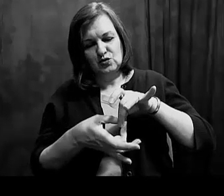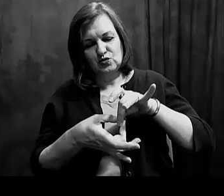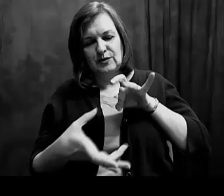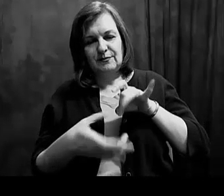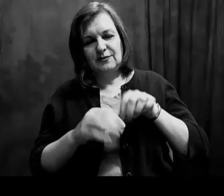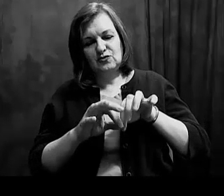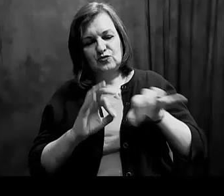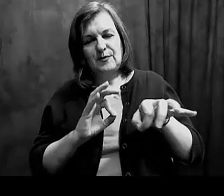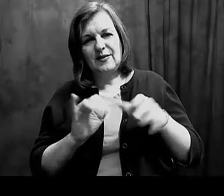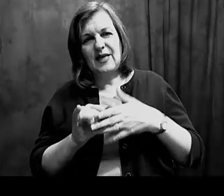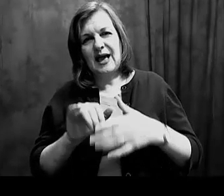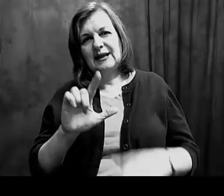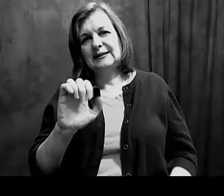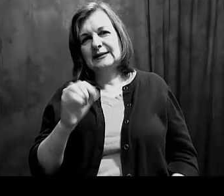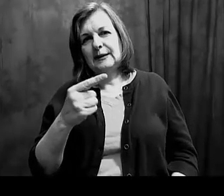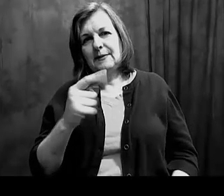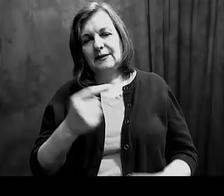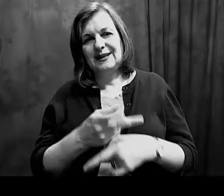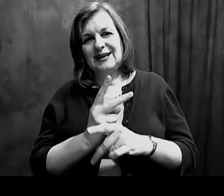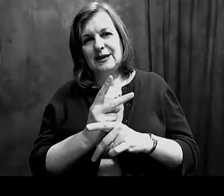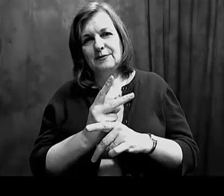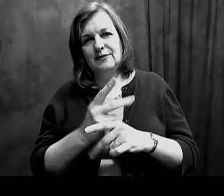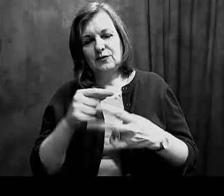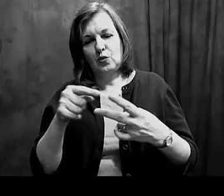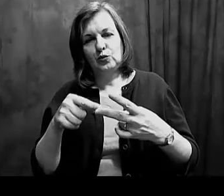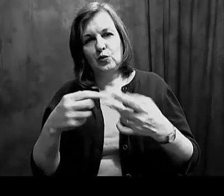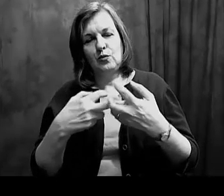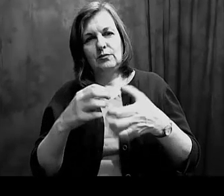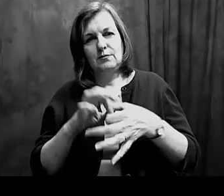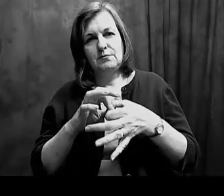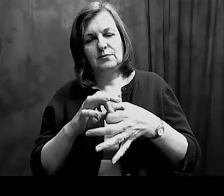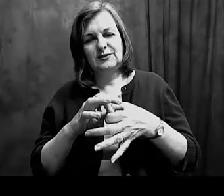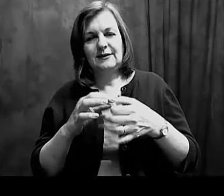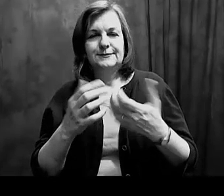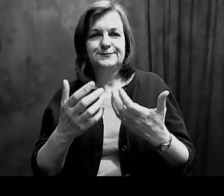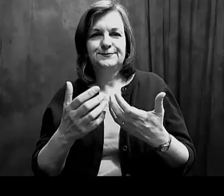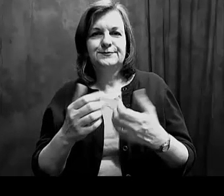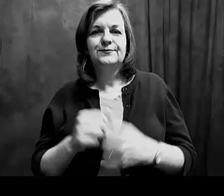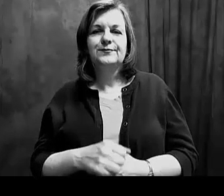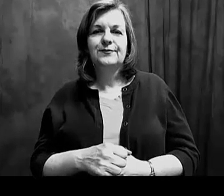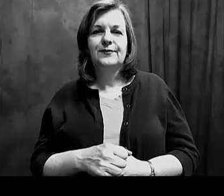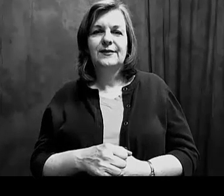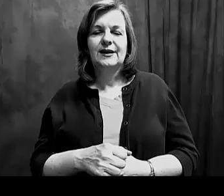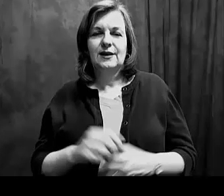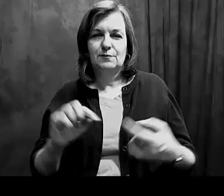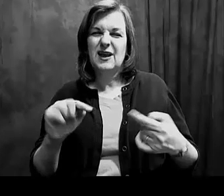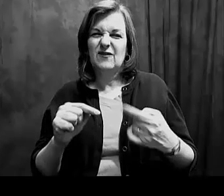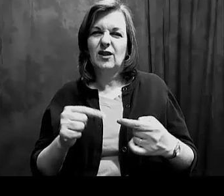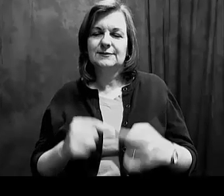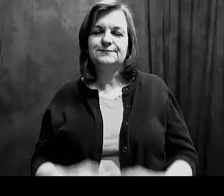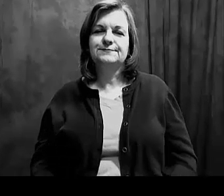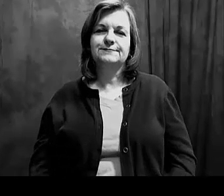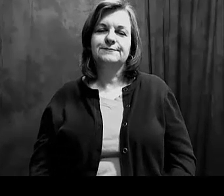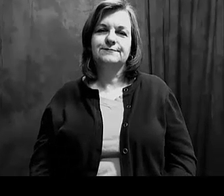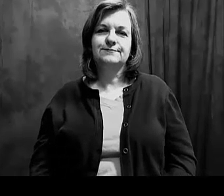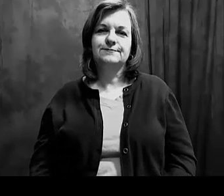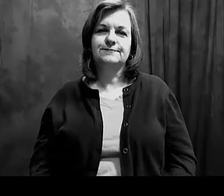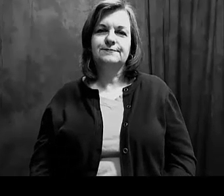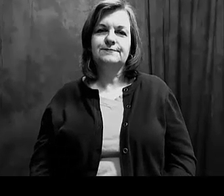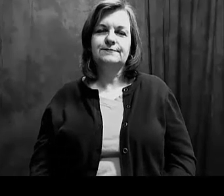that holds those two long bones in place very very painful when we look at